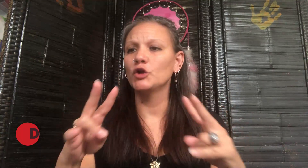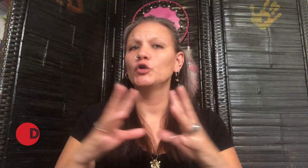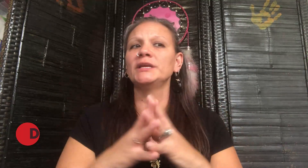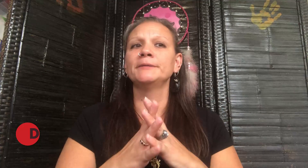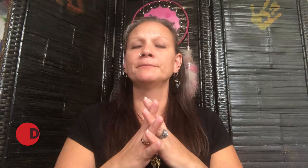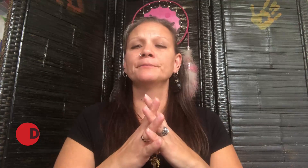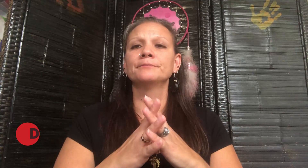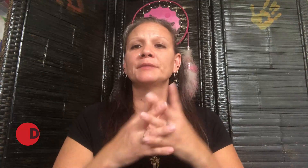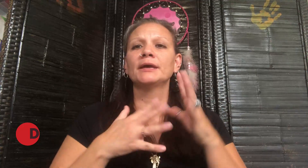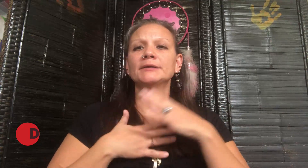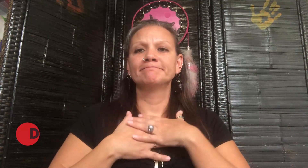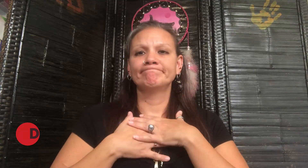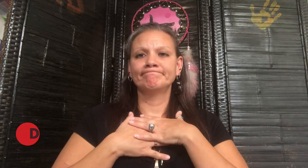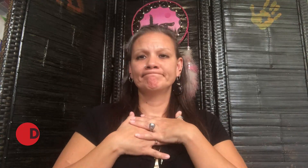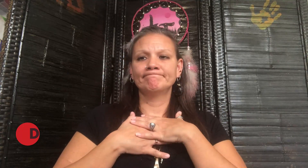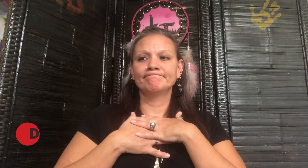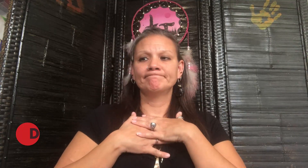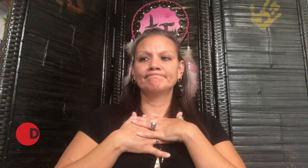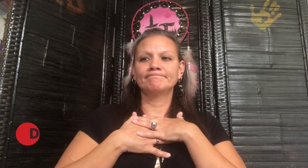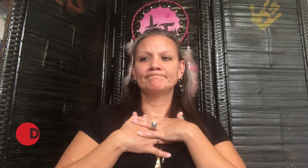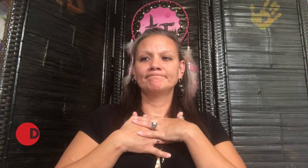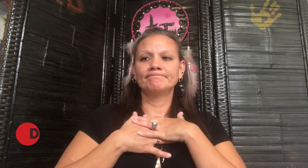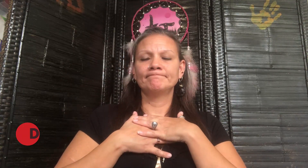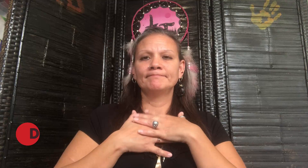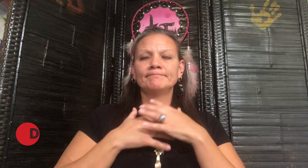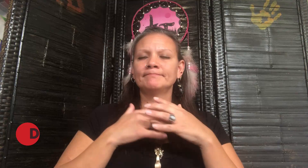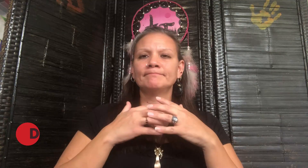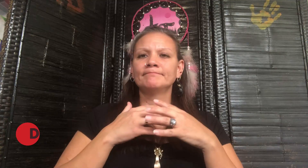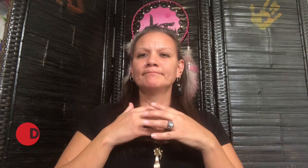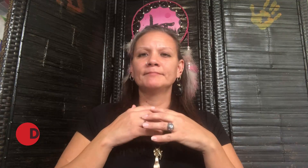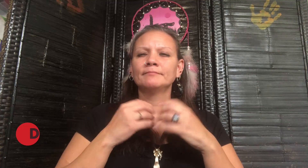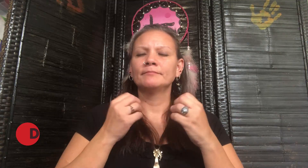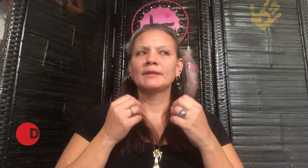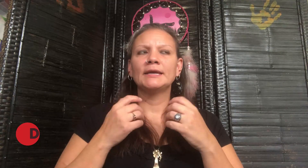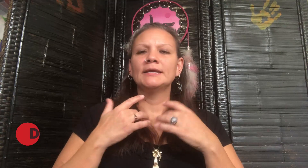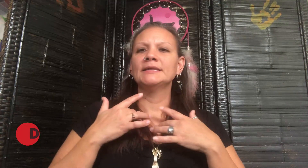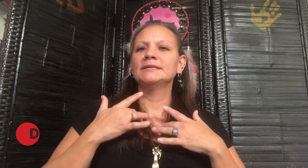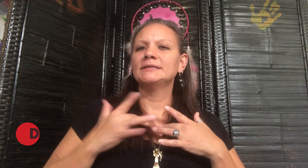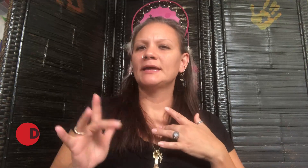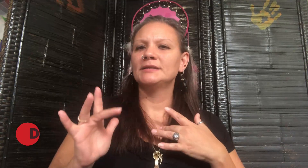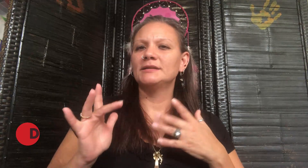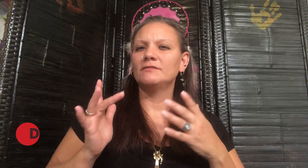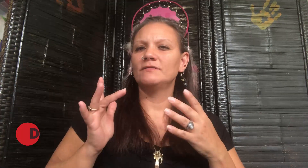Many Indigenous people keep to themselves and are sensitive on